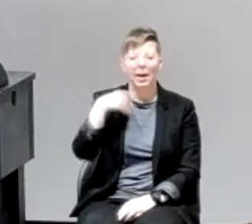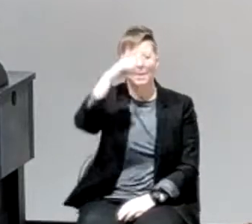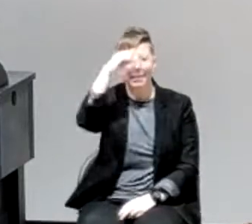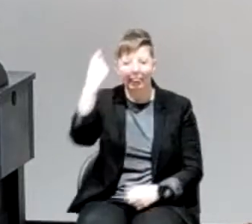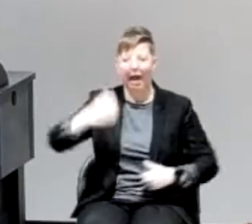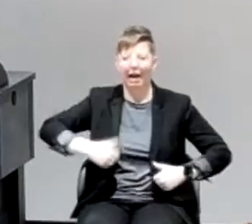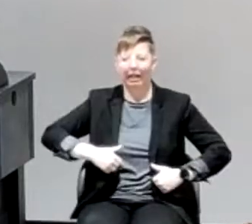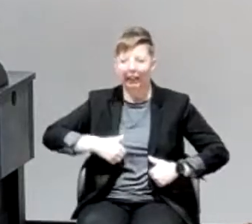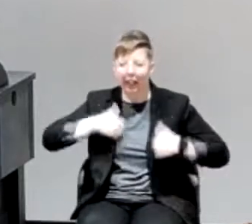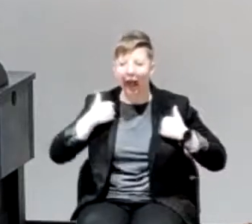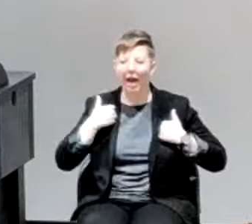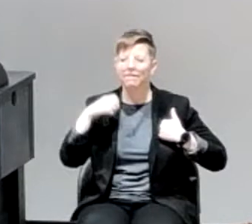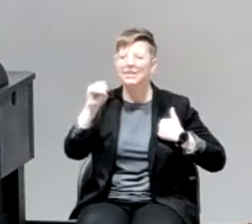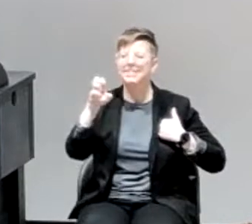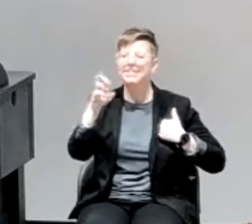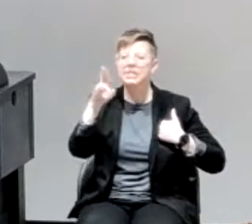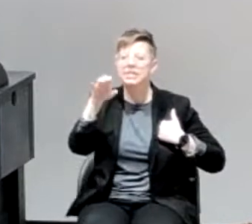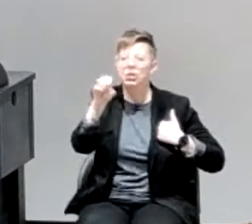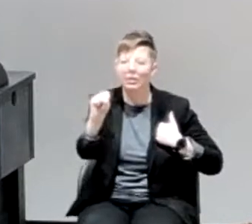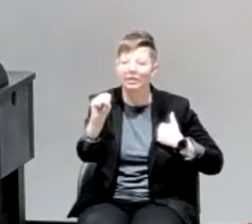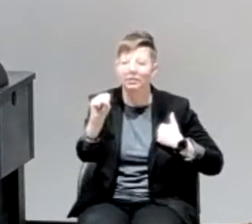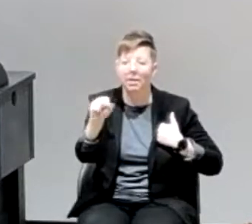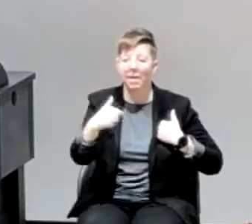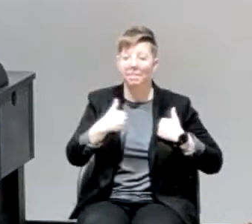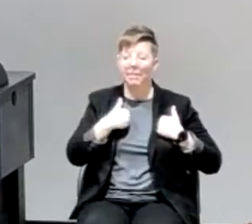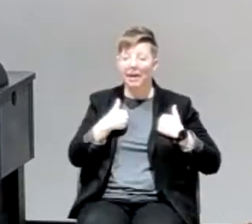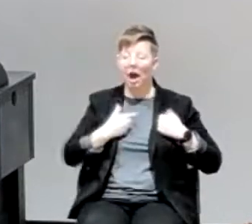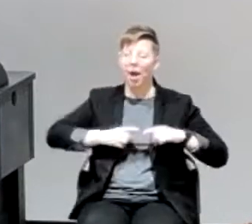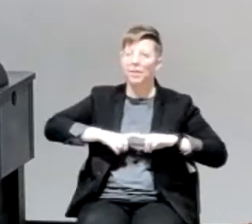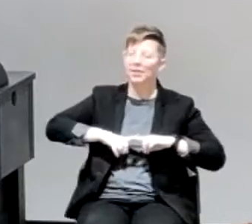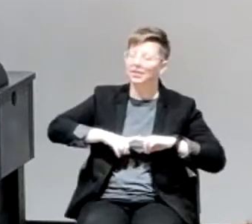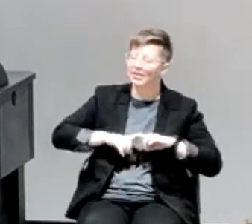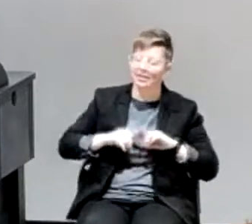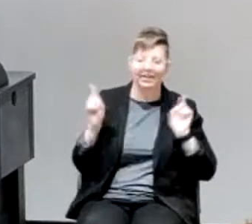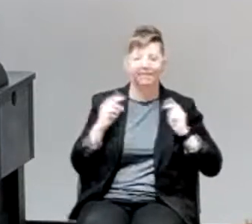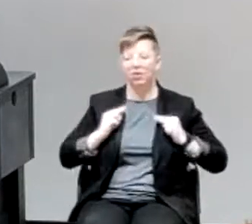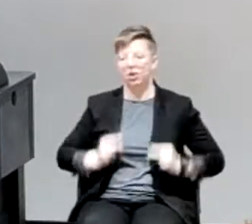It turns out that there was a whole lot of books written. Who knew.